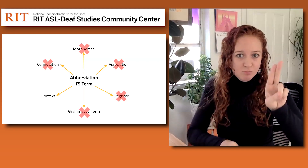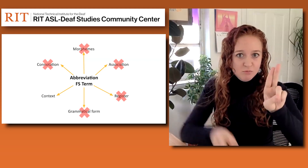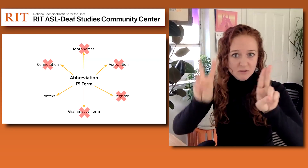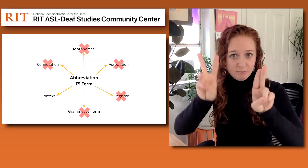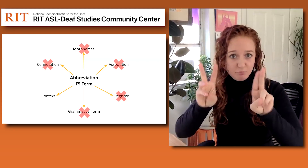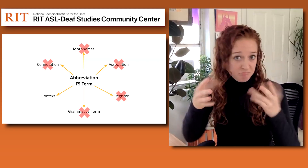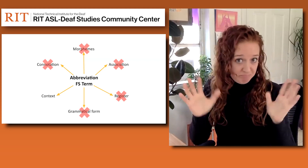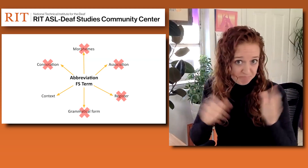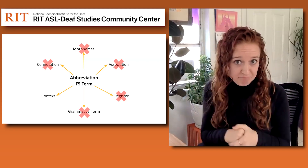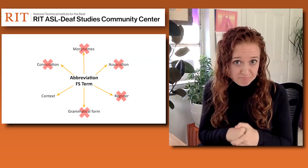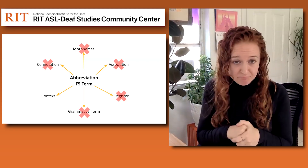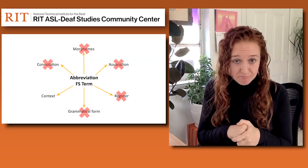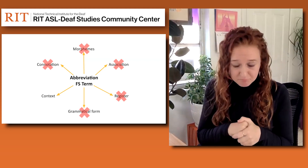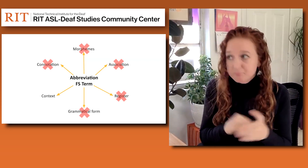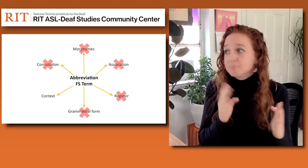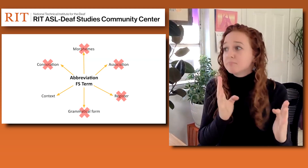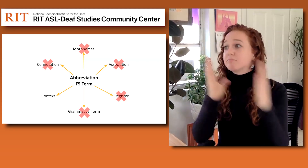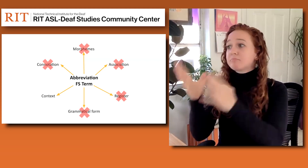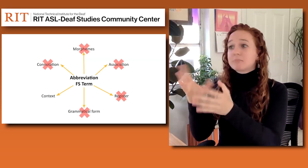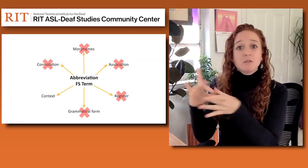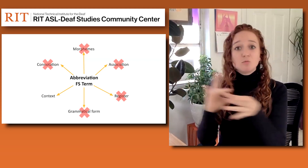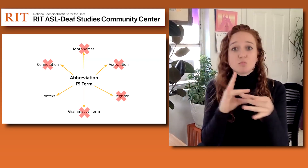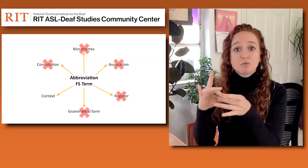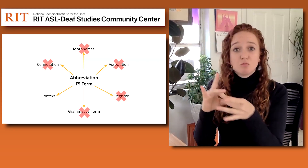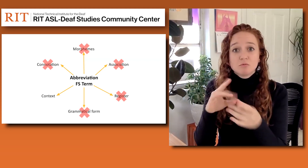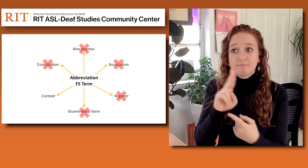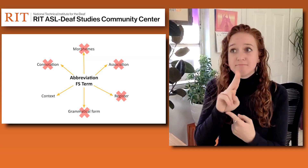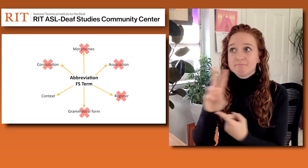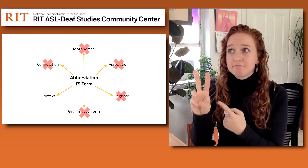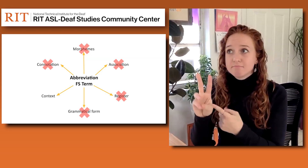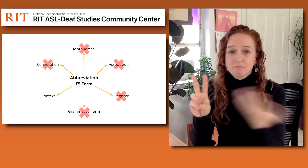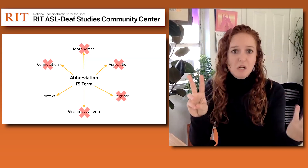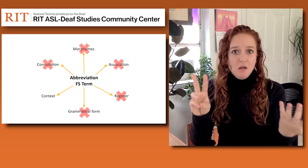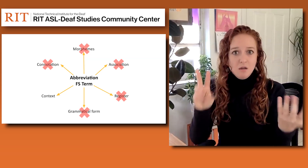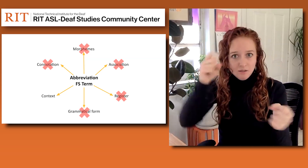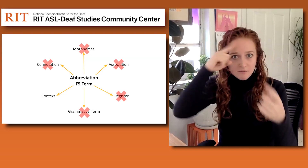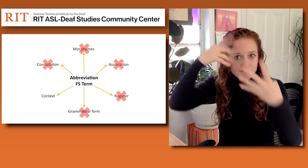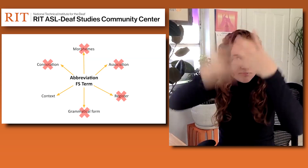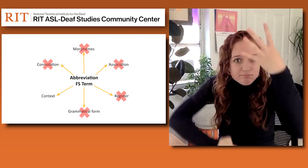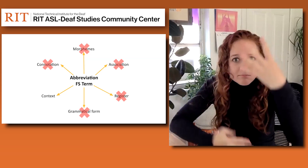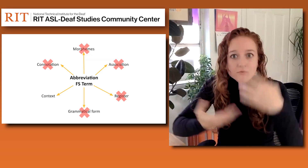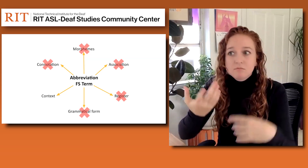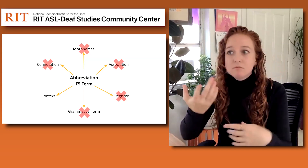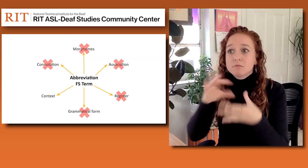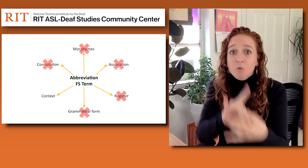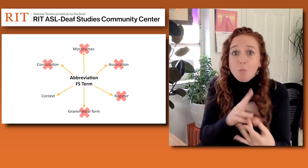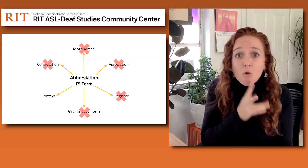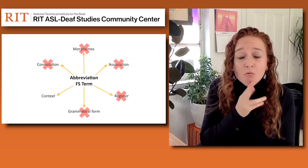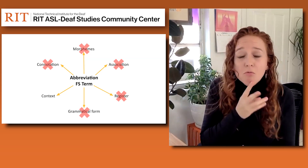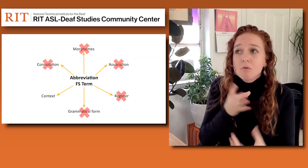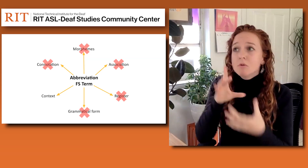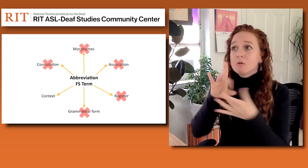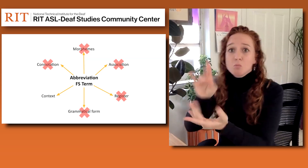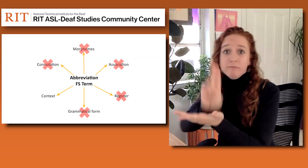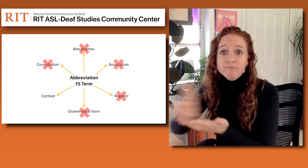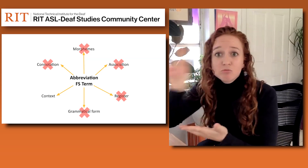is we have a capital "U" and a capital "W." Association, "UW." There's a long list. Are we talking about water?